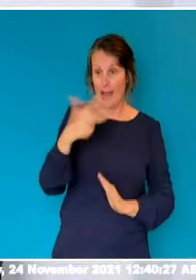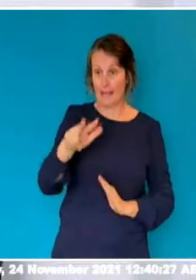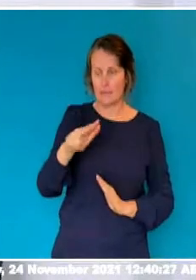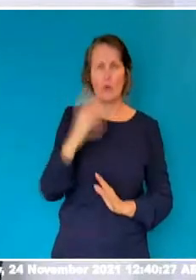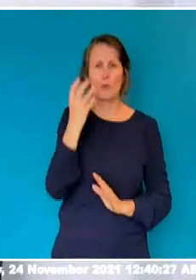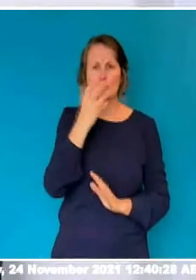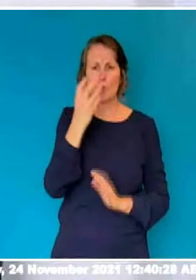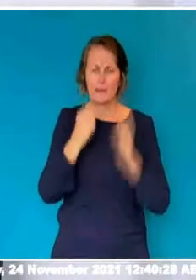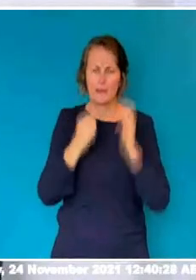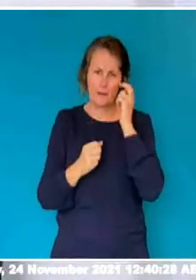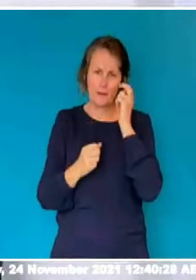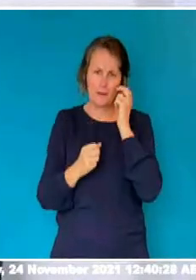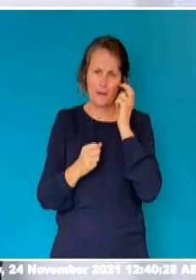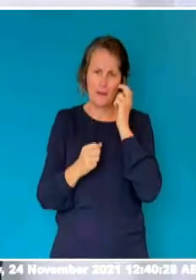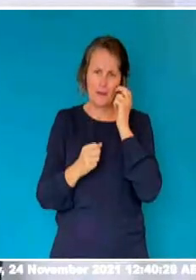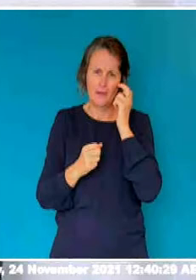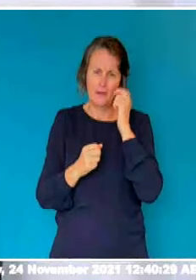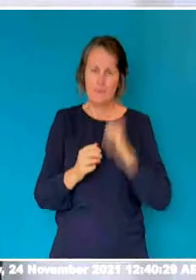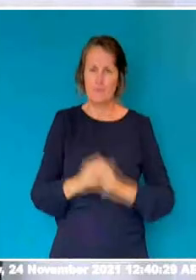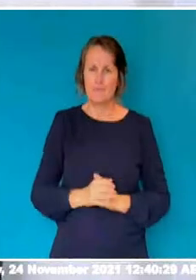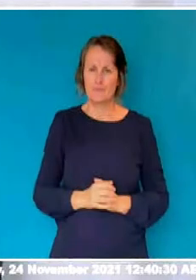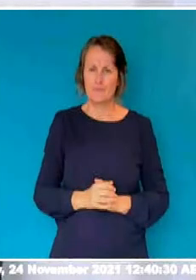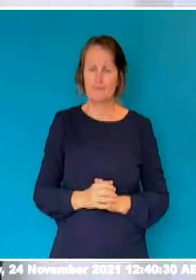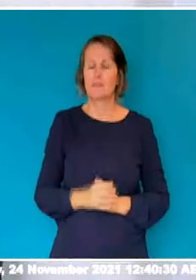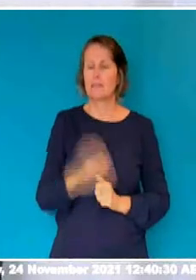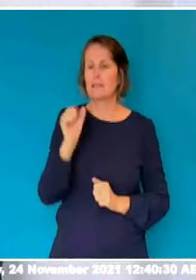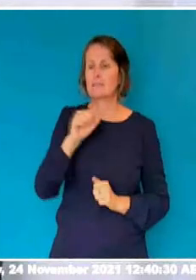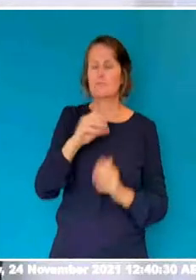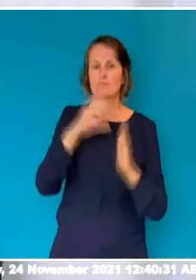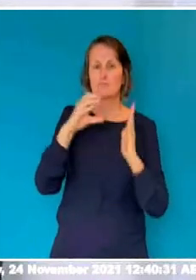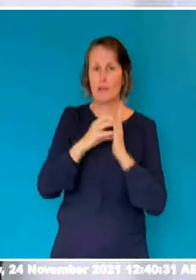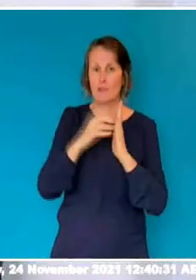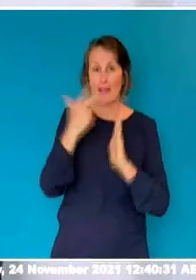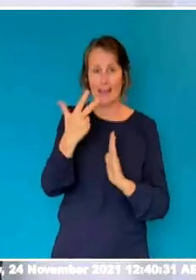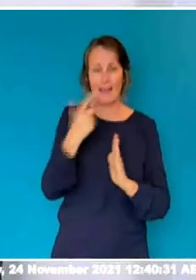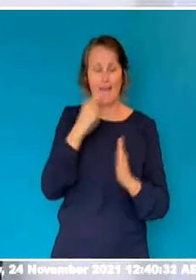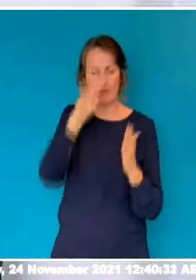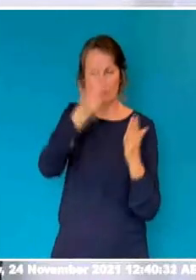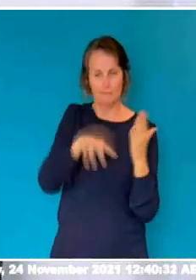I've missed a page, your statement at paragraph 80, a table setting out the cost of